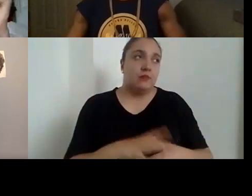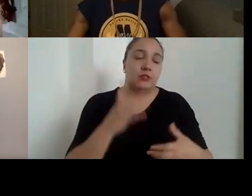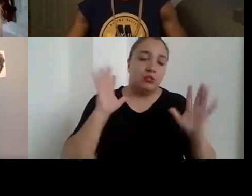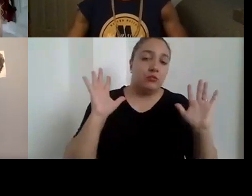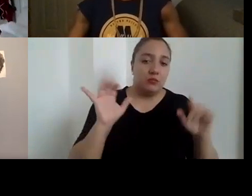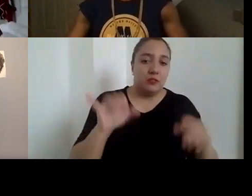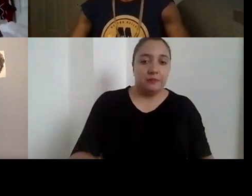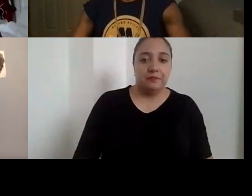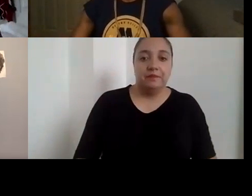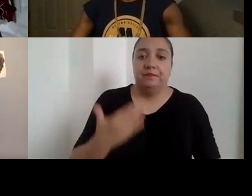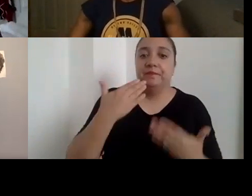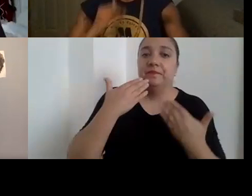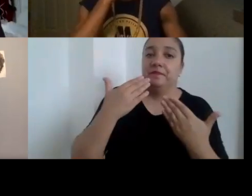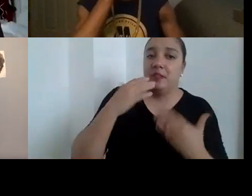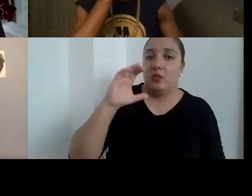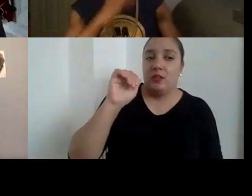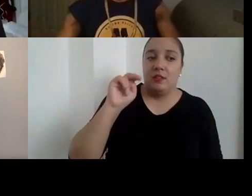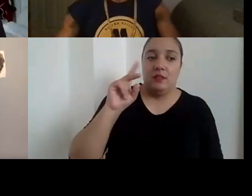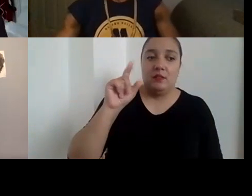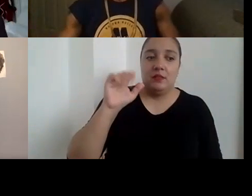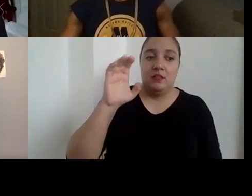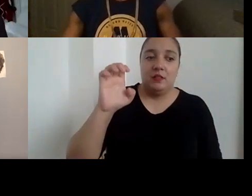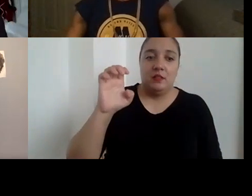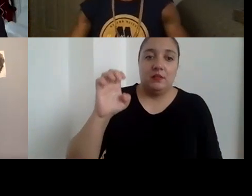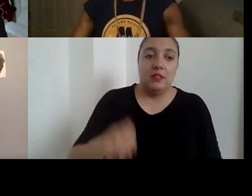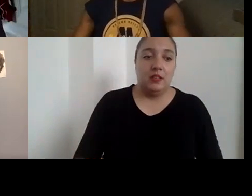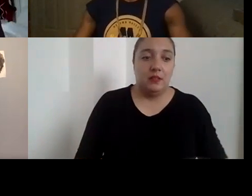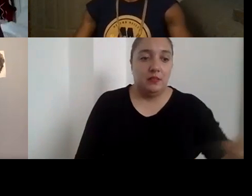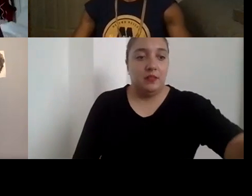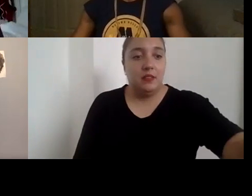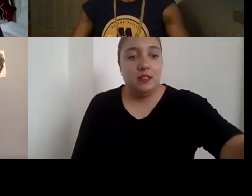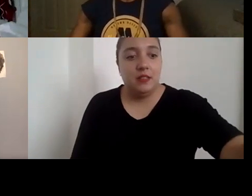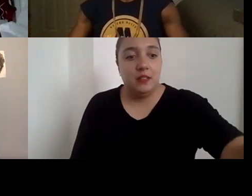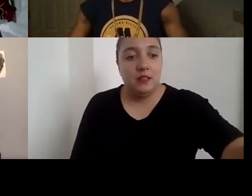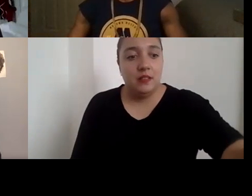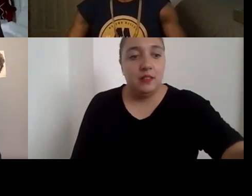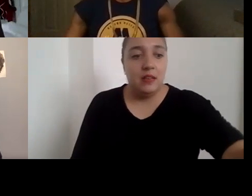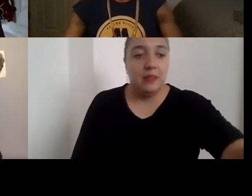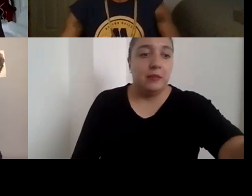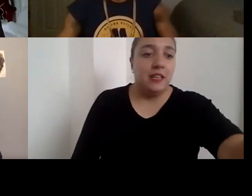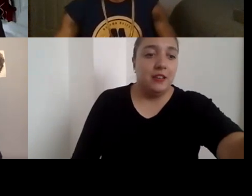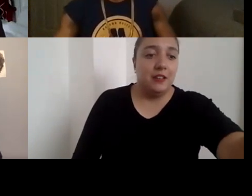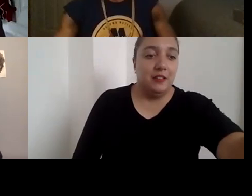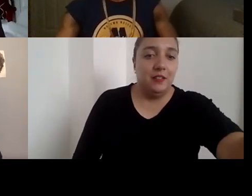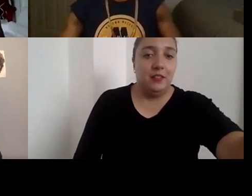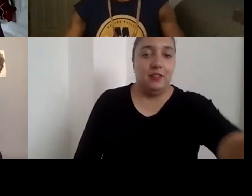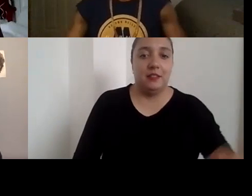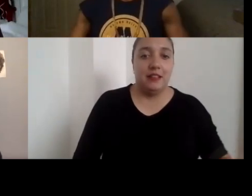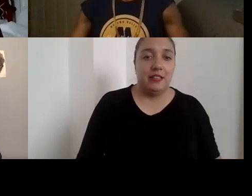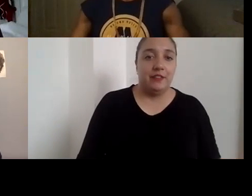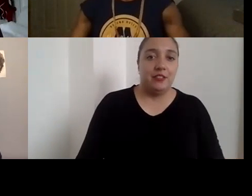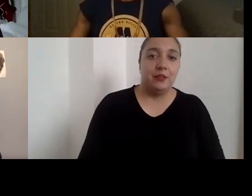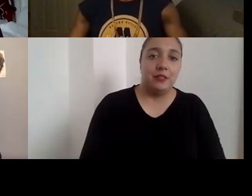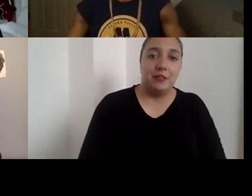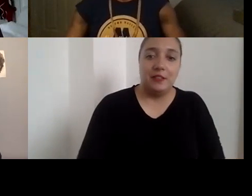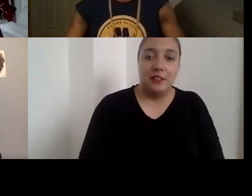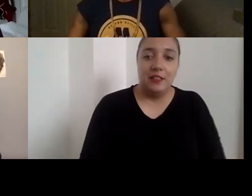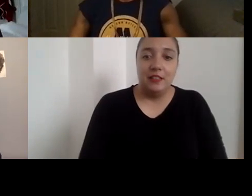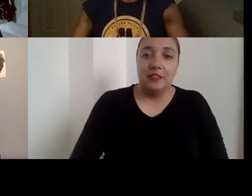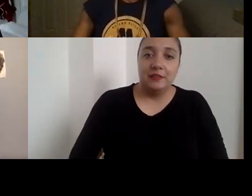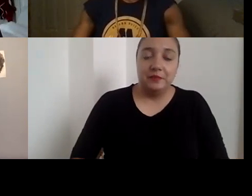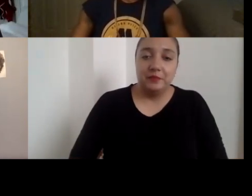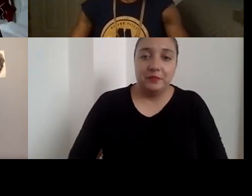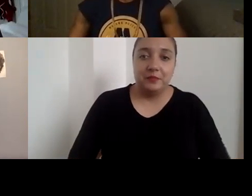Yep. >> I really want people to recognize